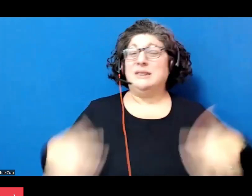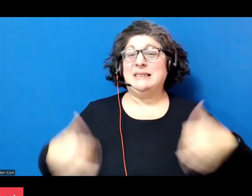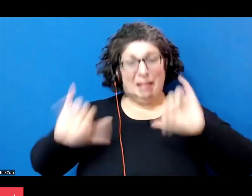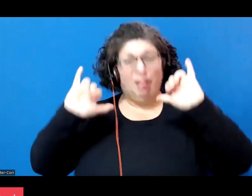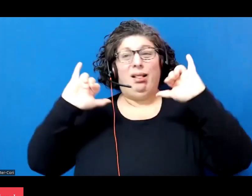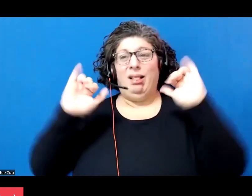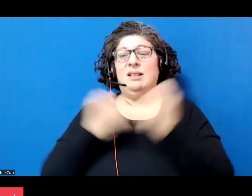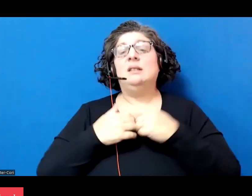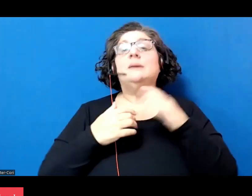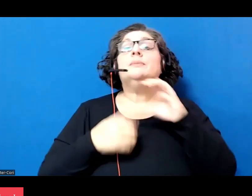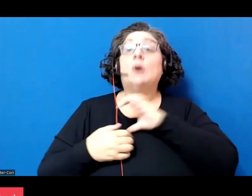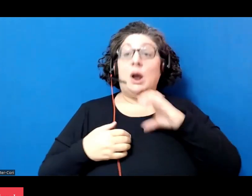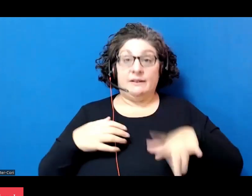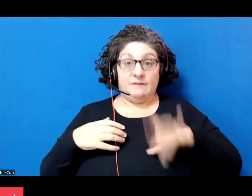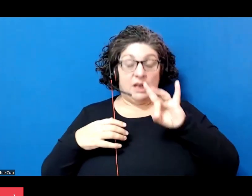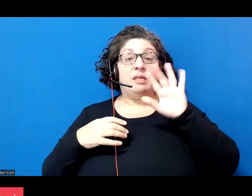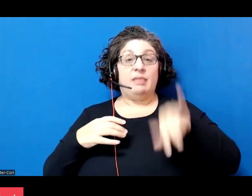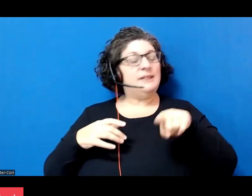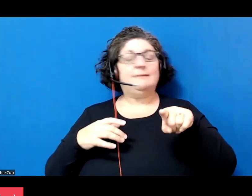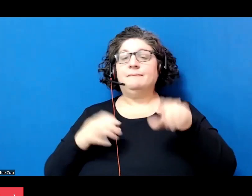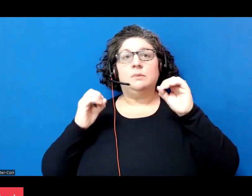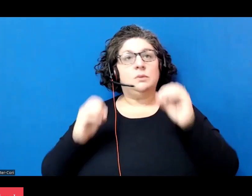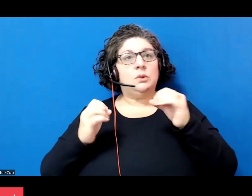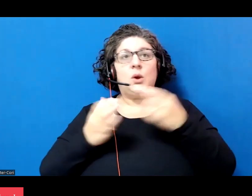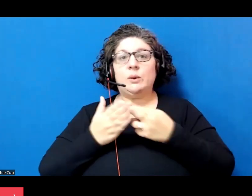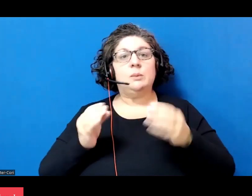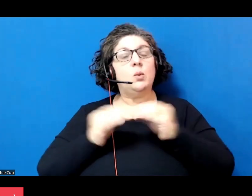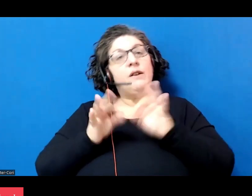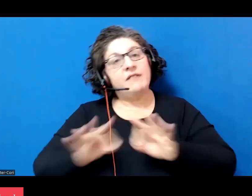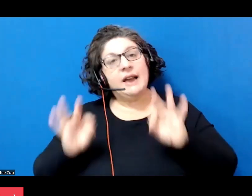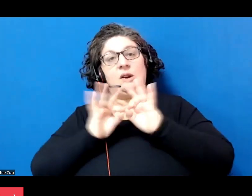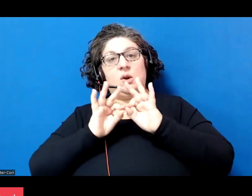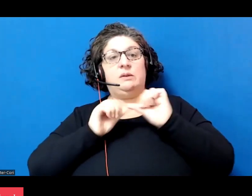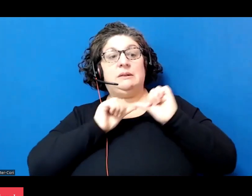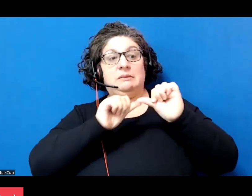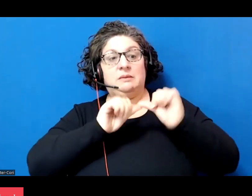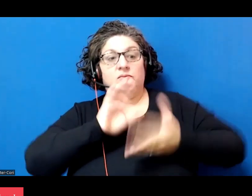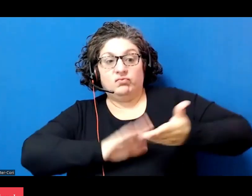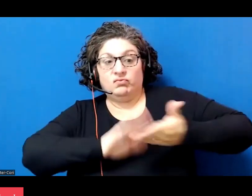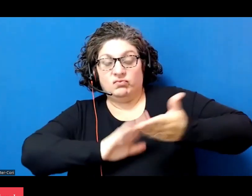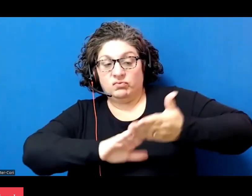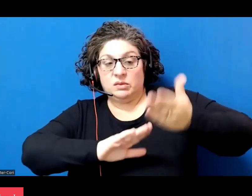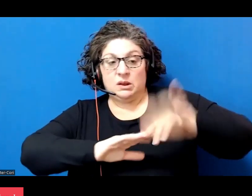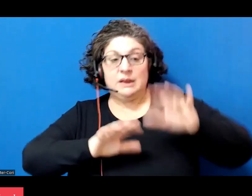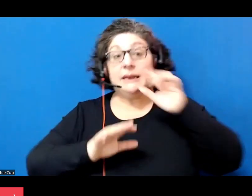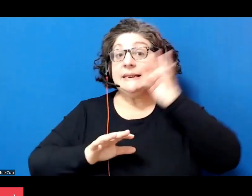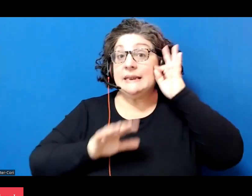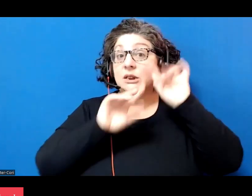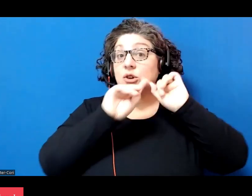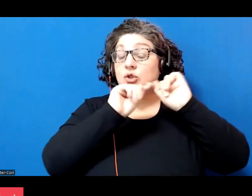Congress found this part of the statute that there's no resource more vital to the continued existence and integrity of Indian tribes than their children.